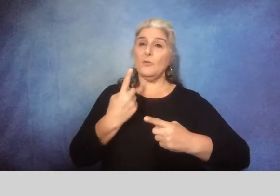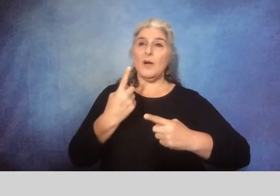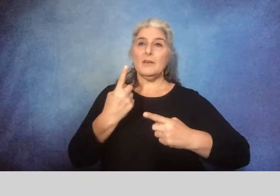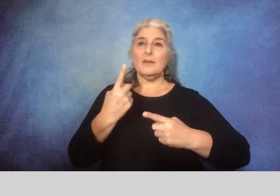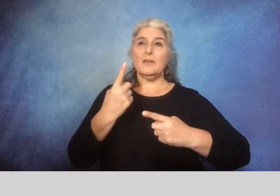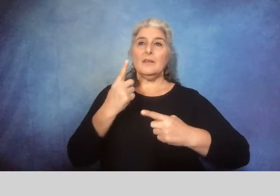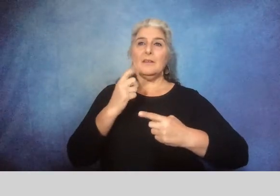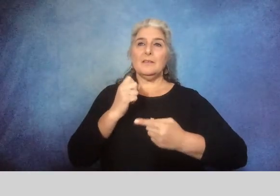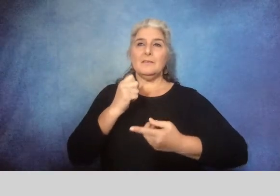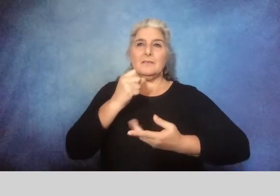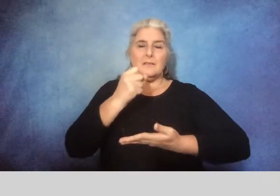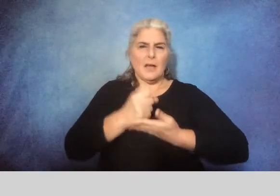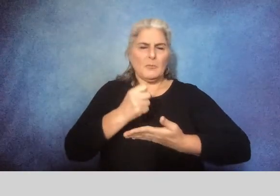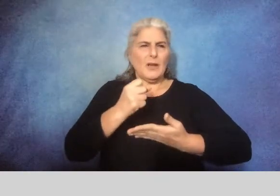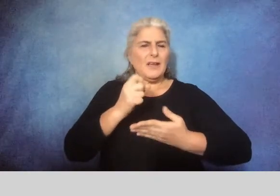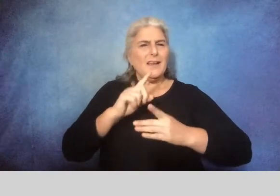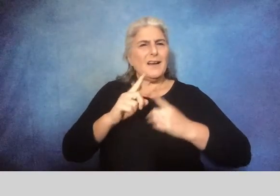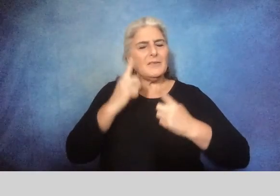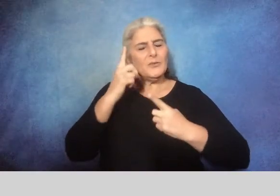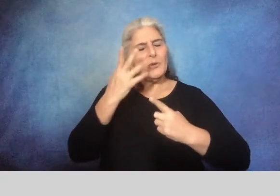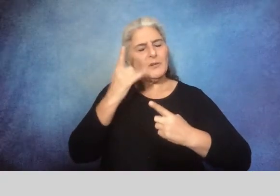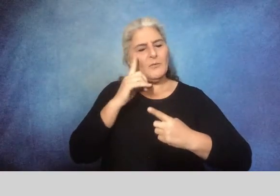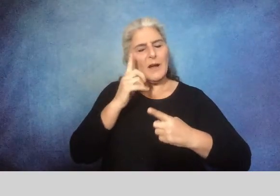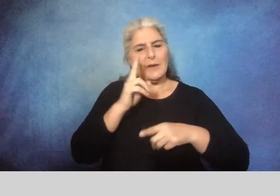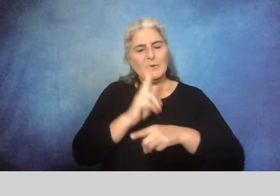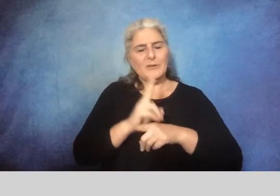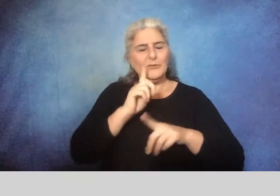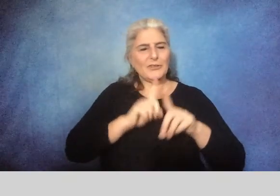If you're wondering like, why we have use **kwargs here,